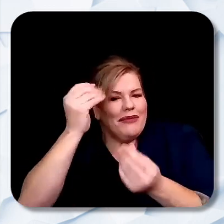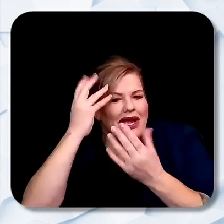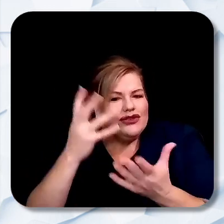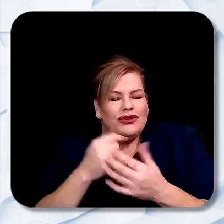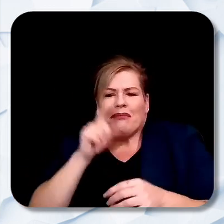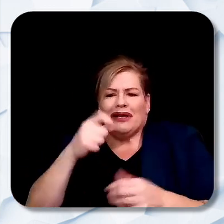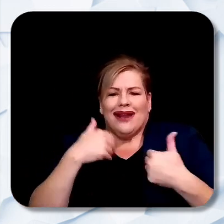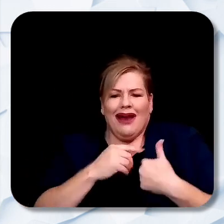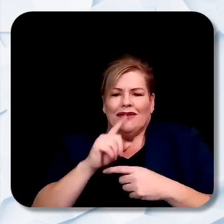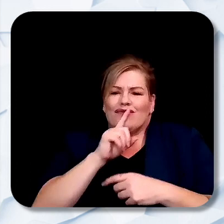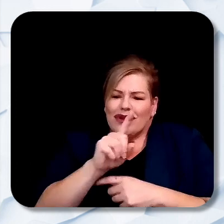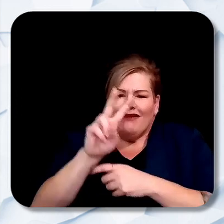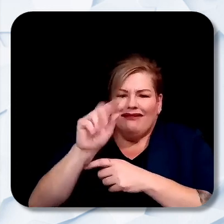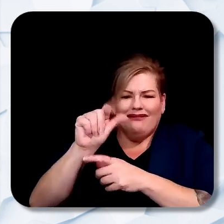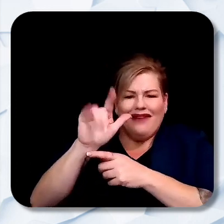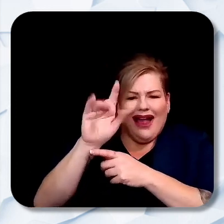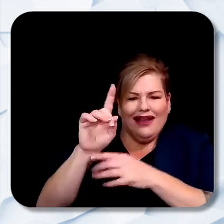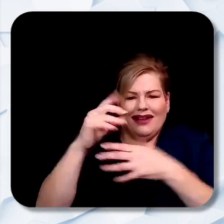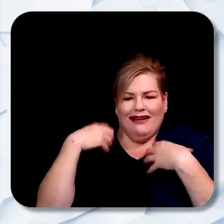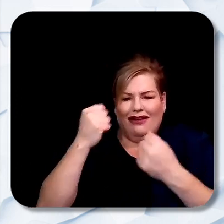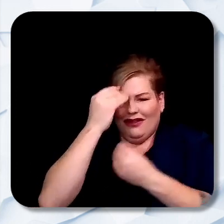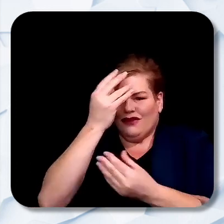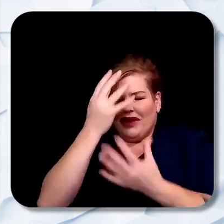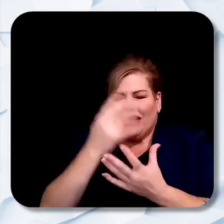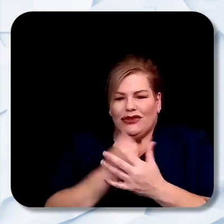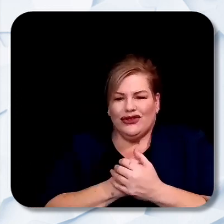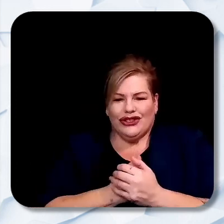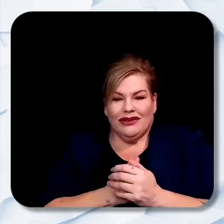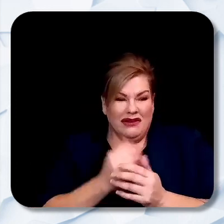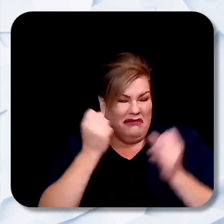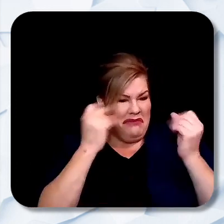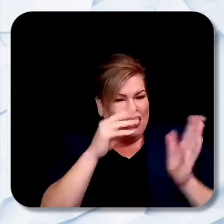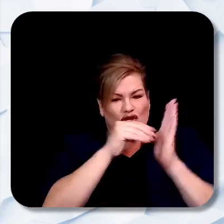information that is so incredibly critical as we talk about how a lot of our students are learning